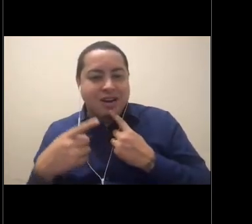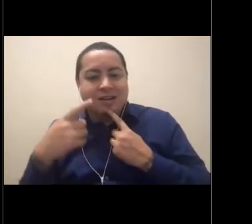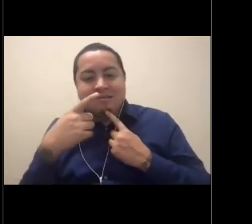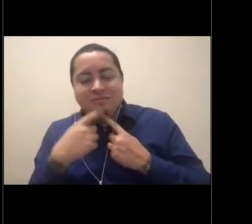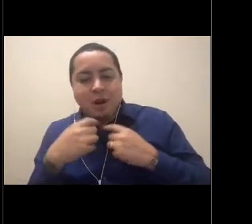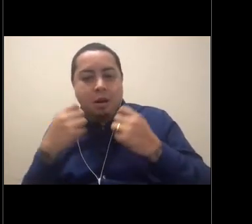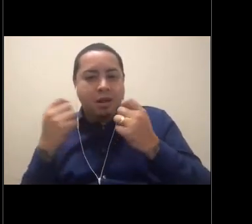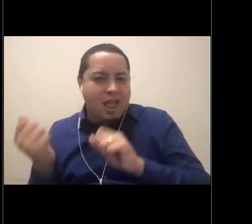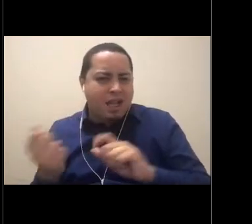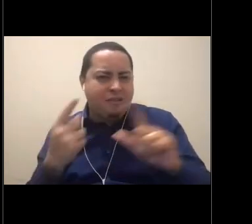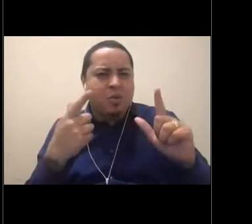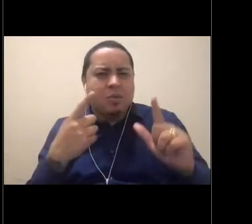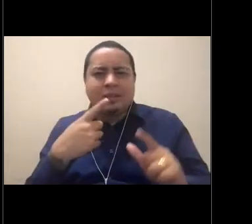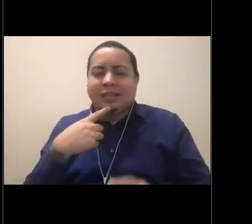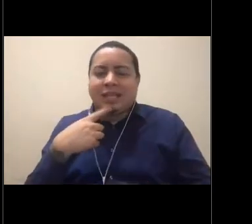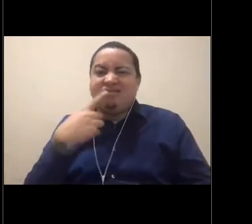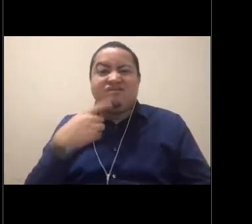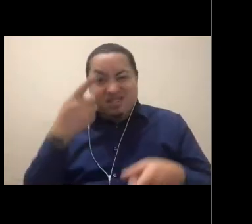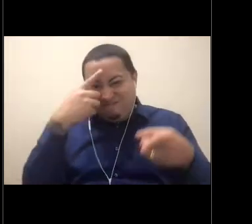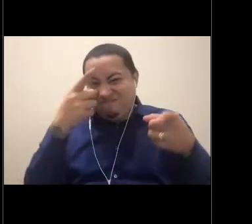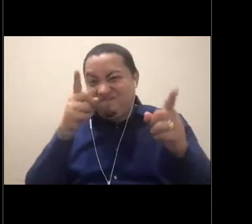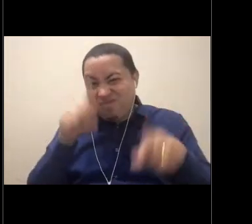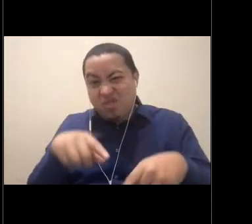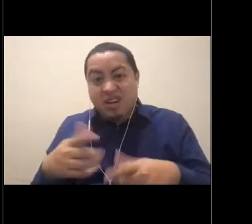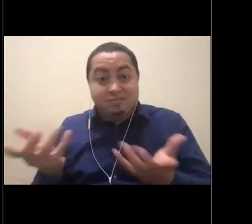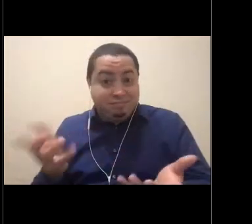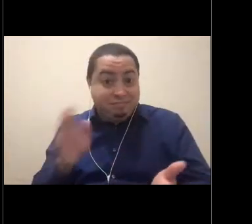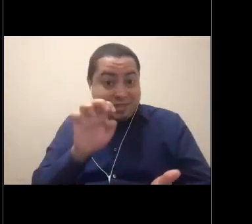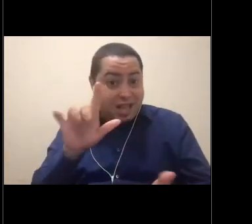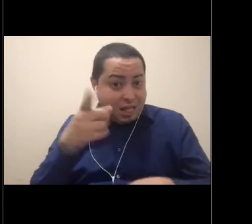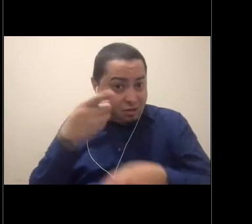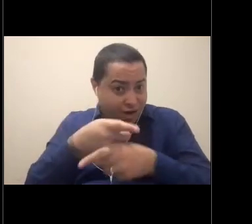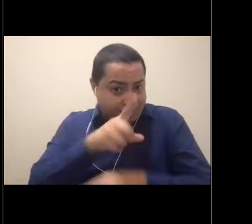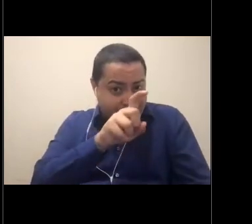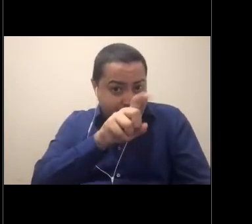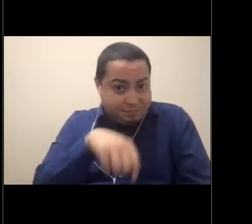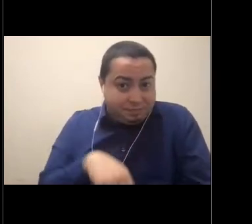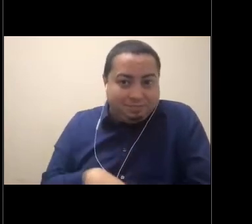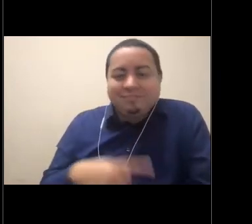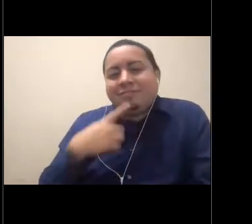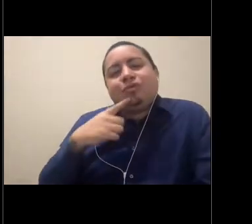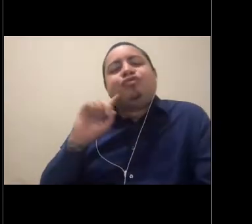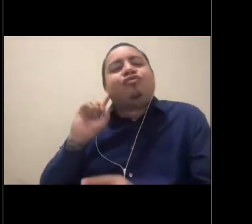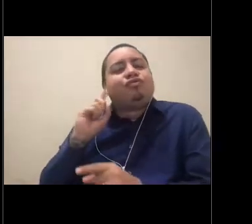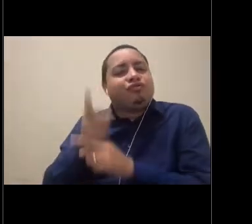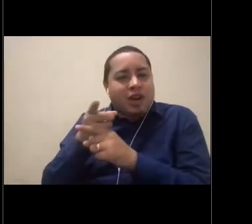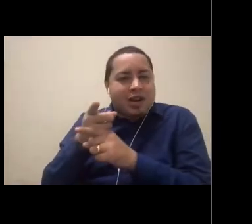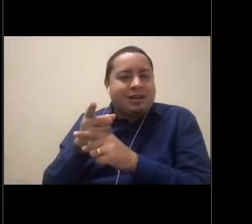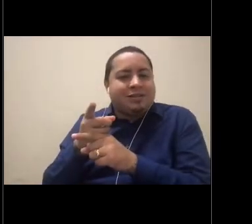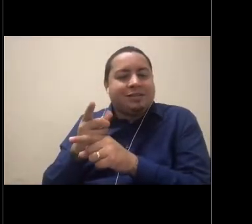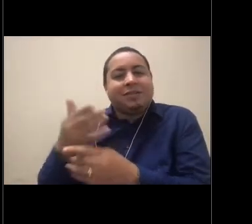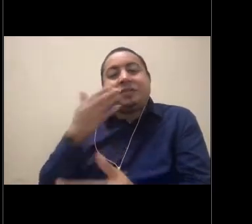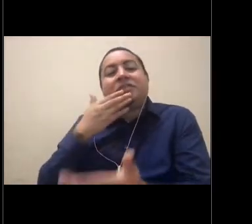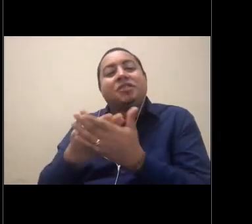Everyone, agrees it's red, Ellen is that, right? If that's correct. Great job in your assessment, everyone.